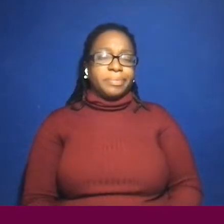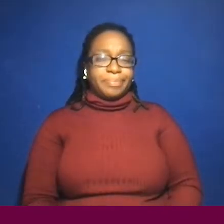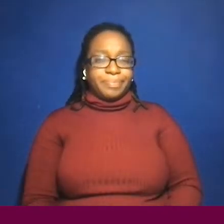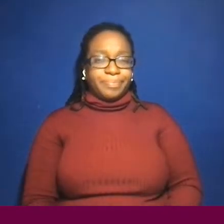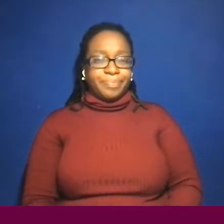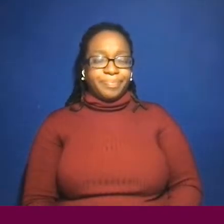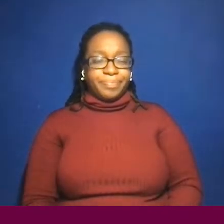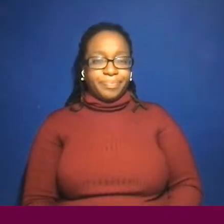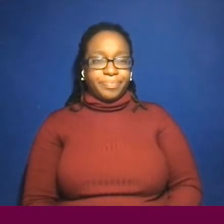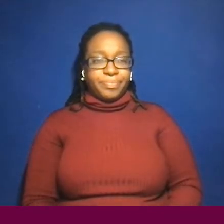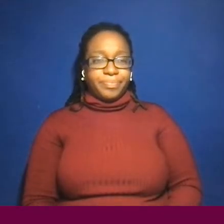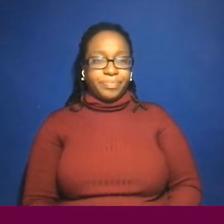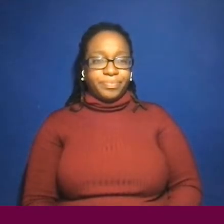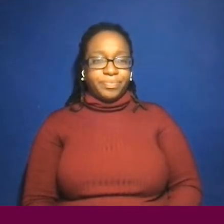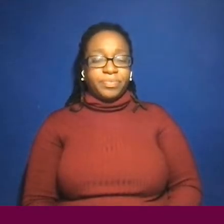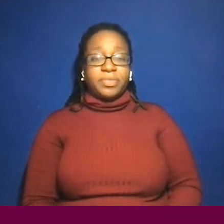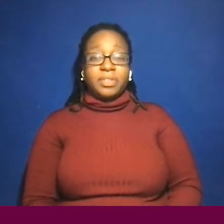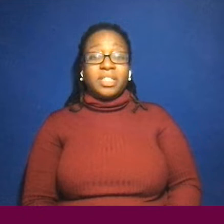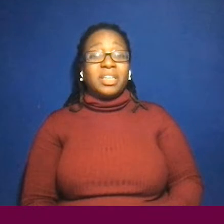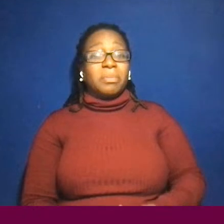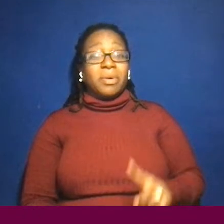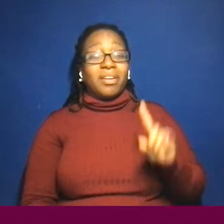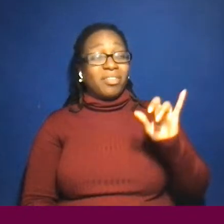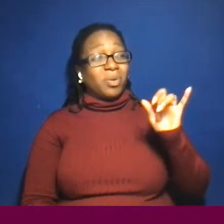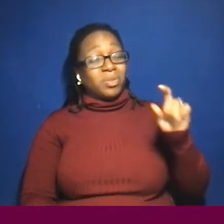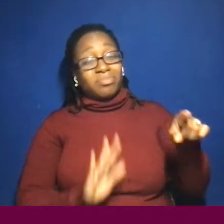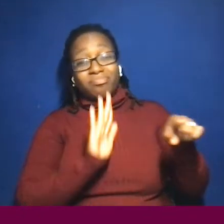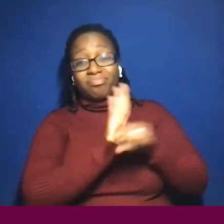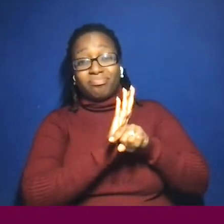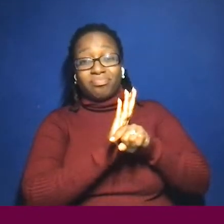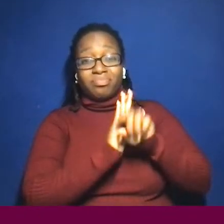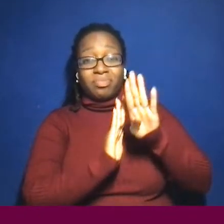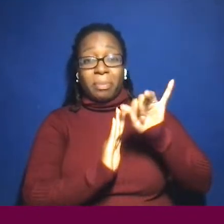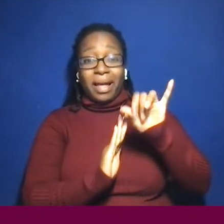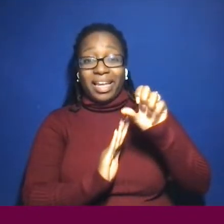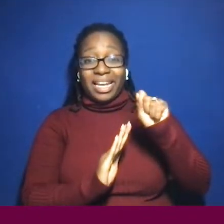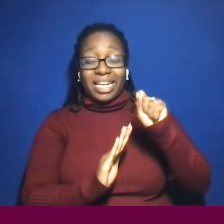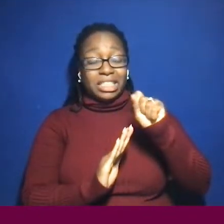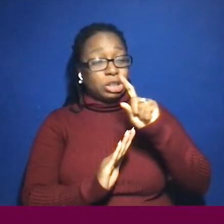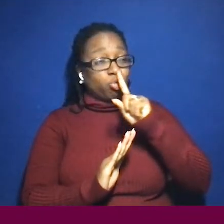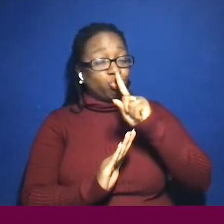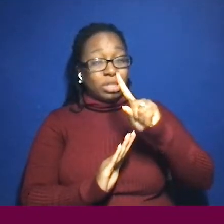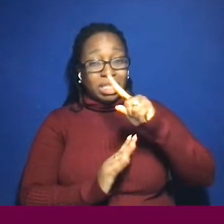it's so ingrained, these biases are so ingrained that they're not even seen by